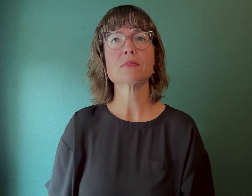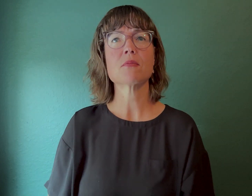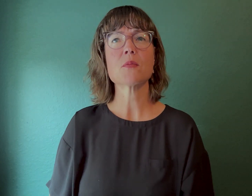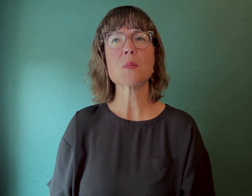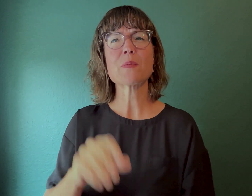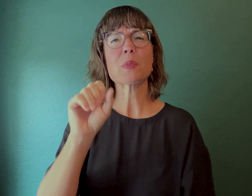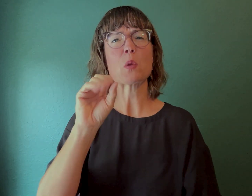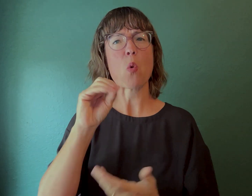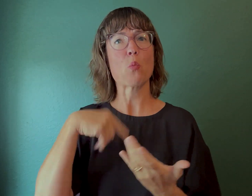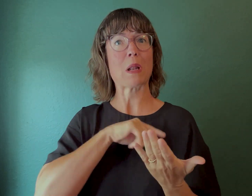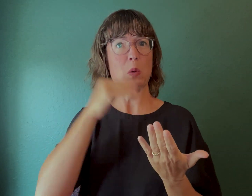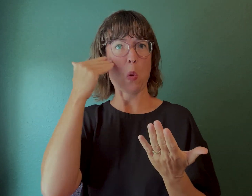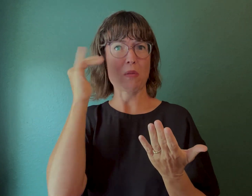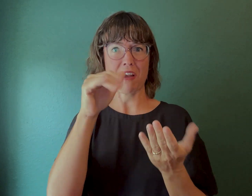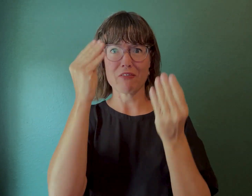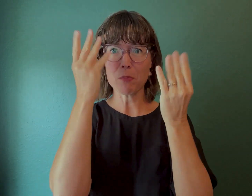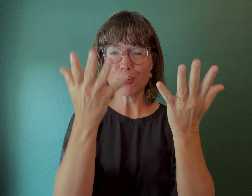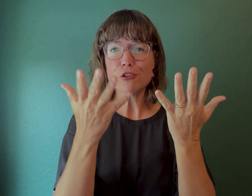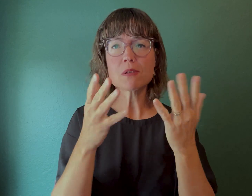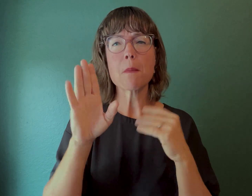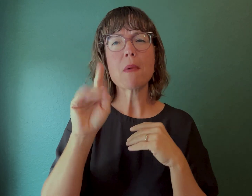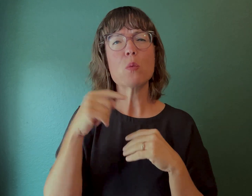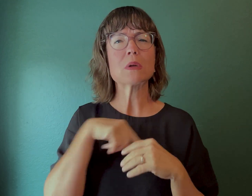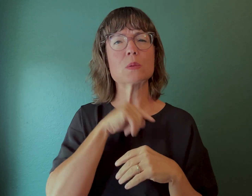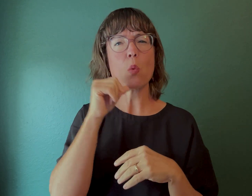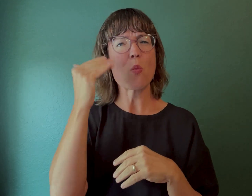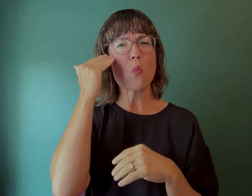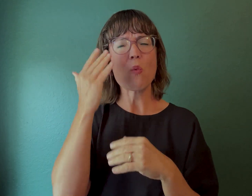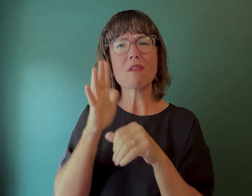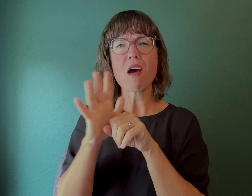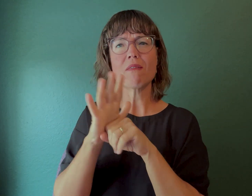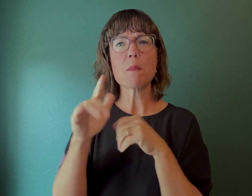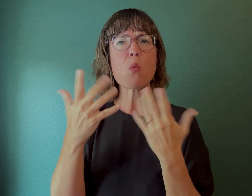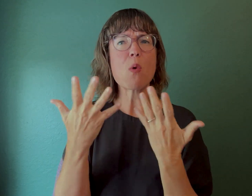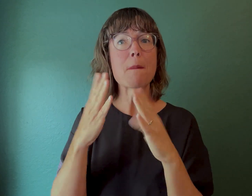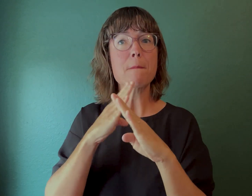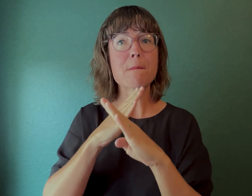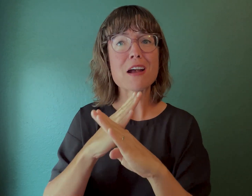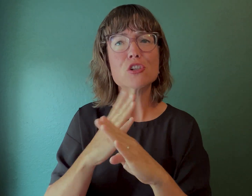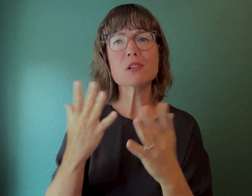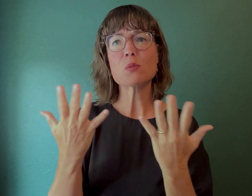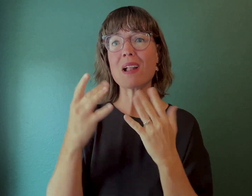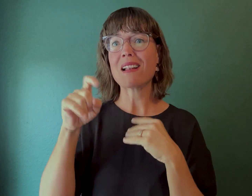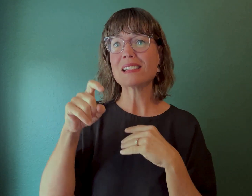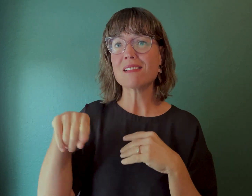We know that information, but we don't know enough about the barriers they face, what needs they have,